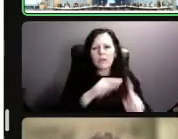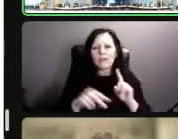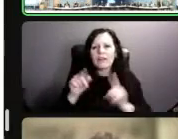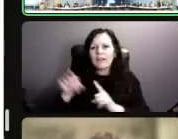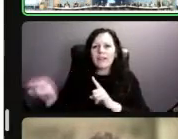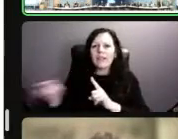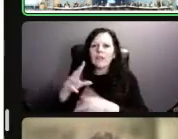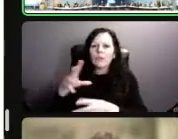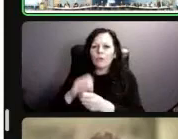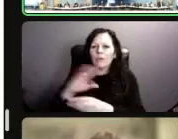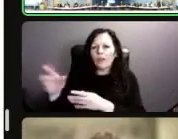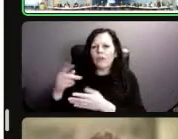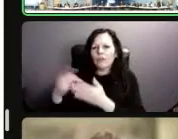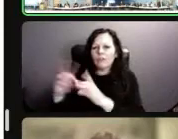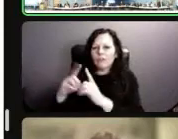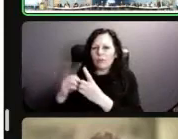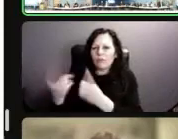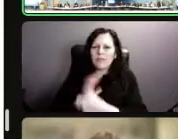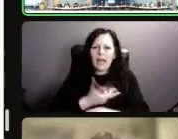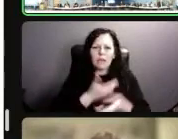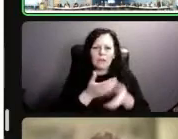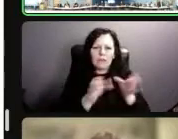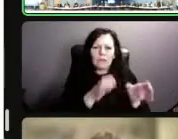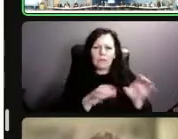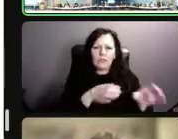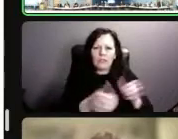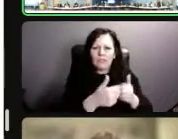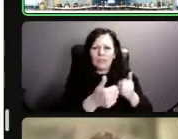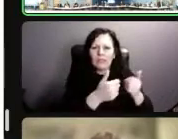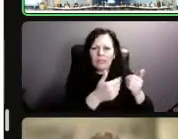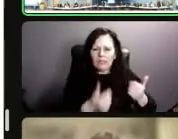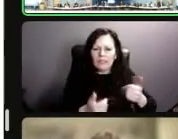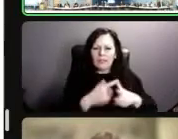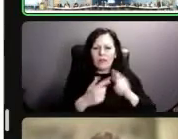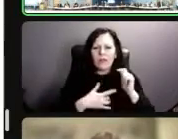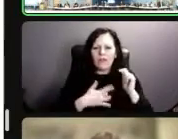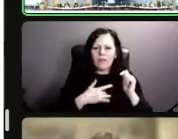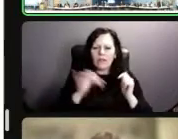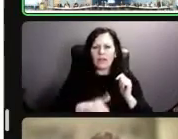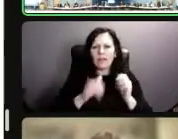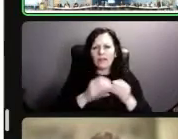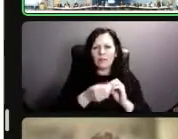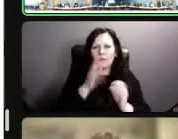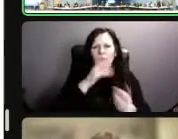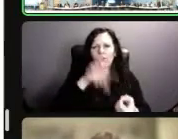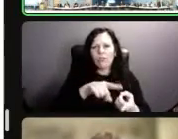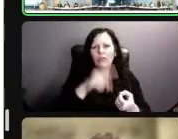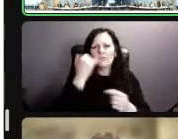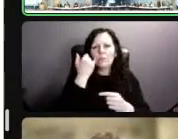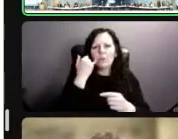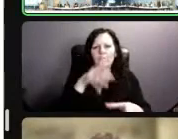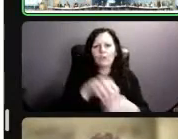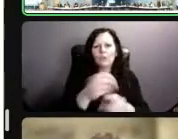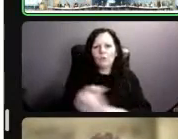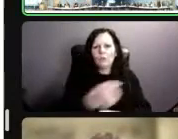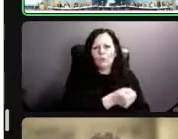I THINK WE HAVE A LITTLE BIT MORE DECENTRALIZED MODEL. YOUR DEPARTMENT HAS A BUDGET